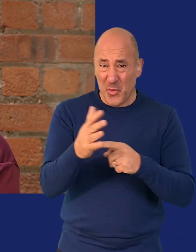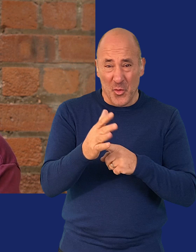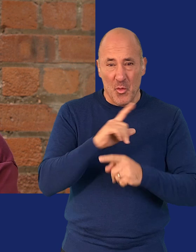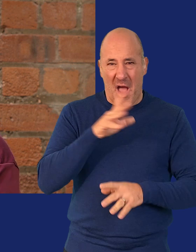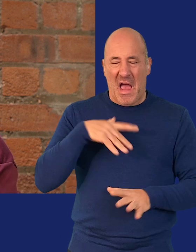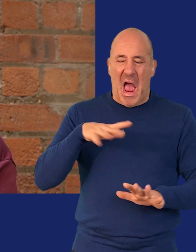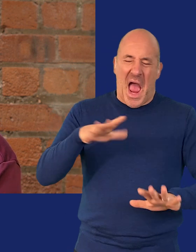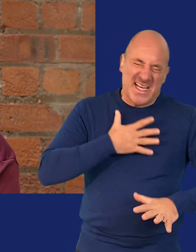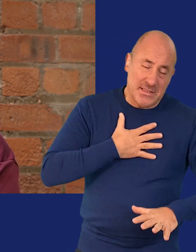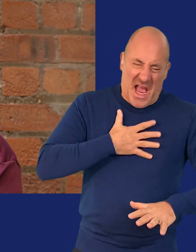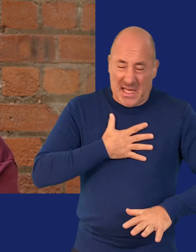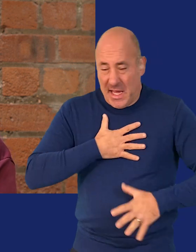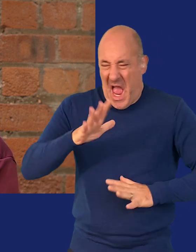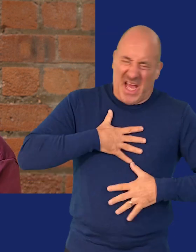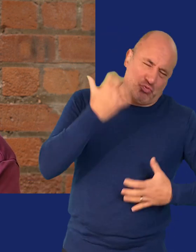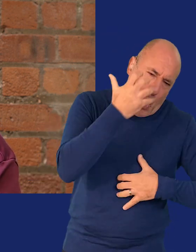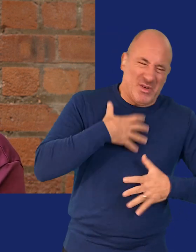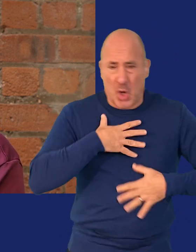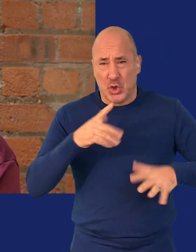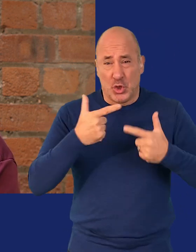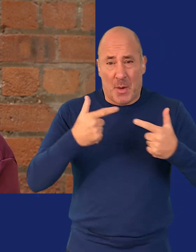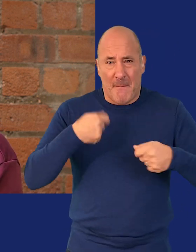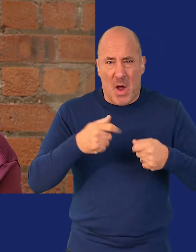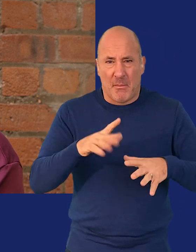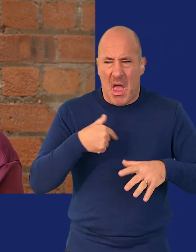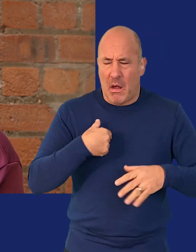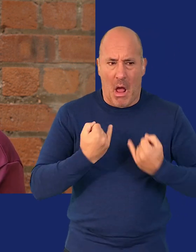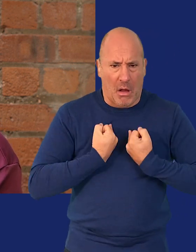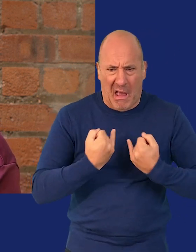cause I think, if you apologise too much, it then becomes about you